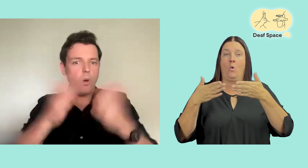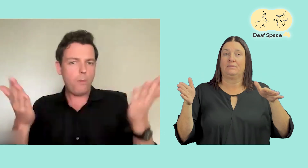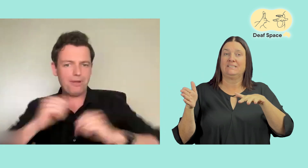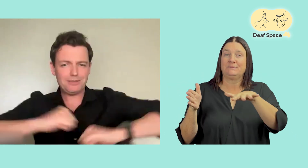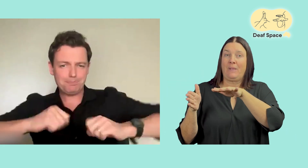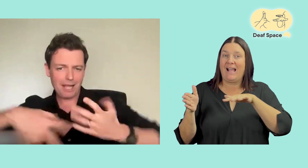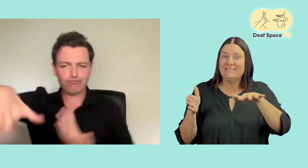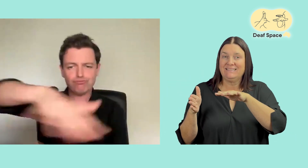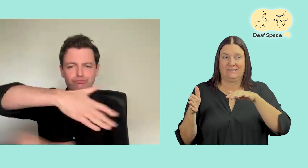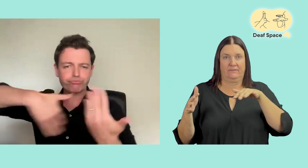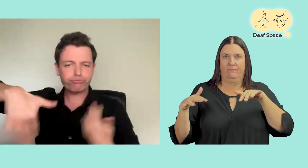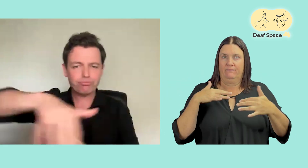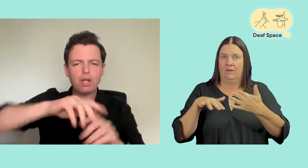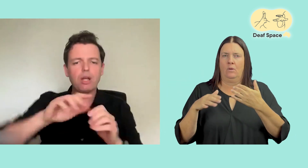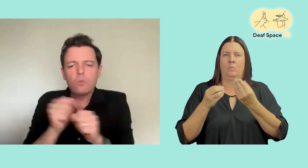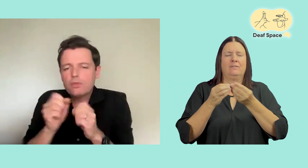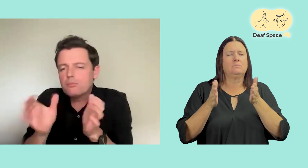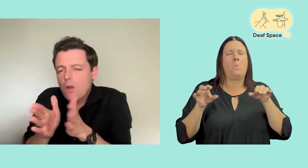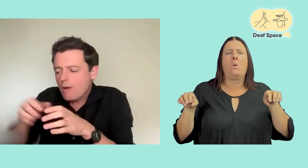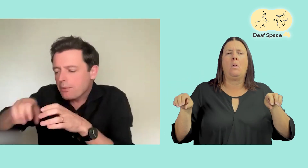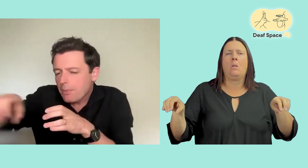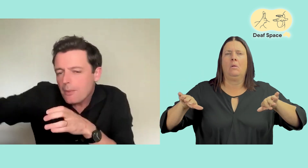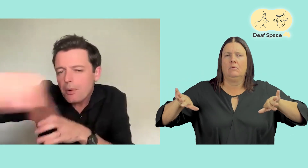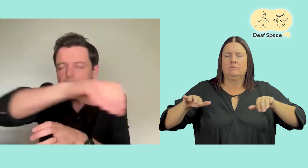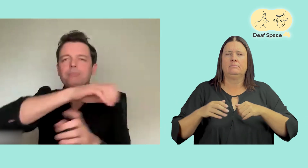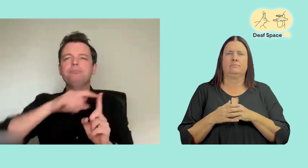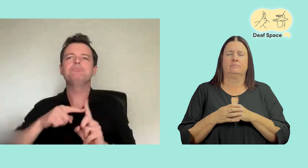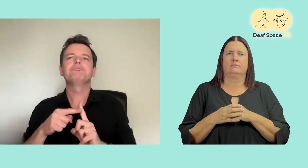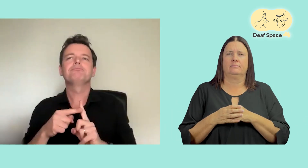Open spaces with smaller workspaces,